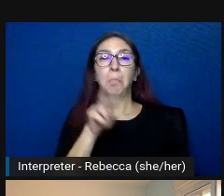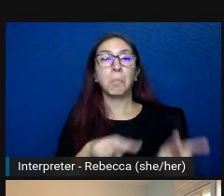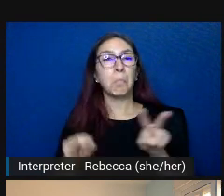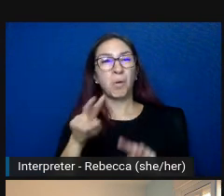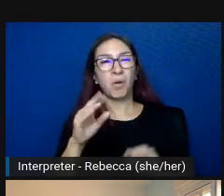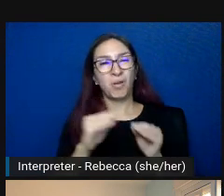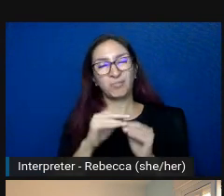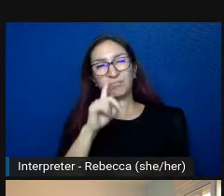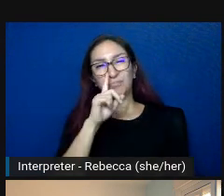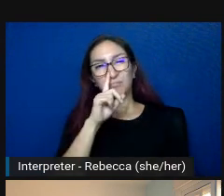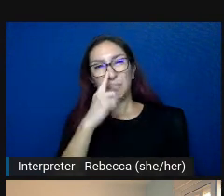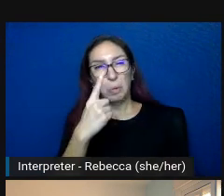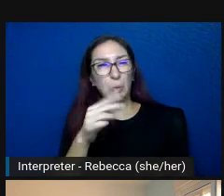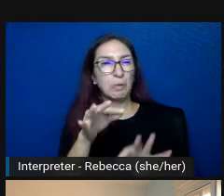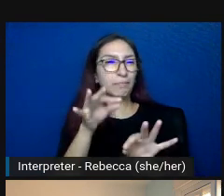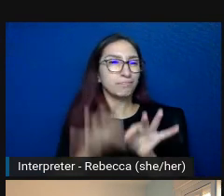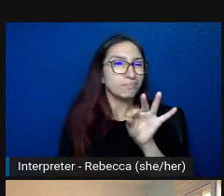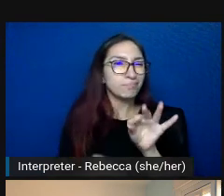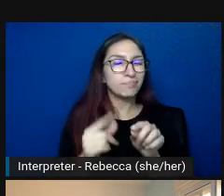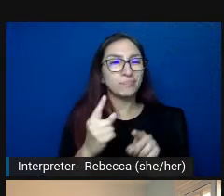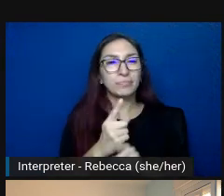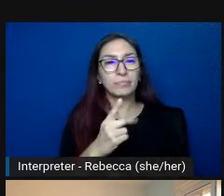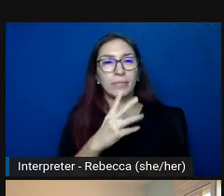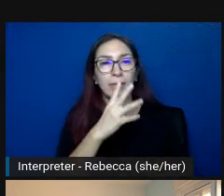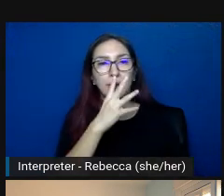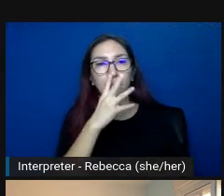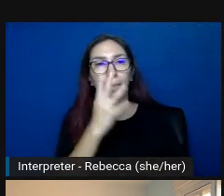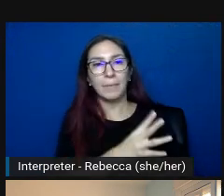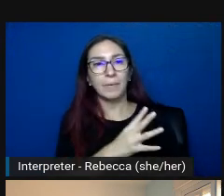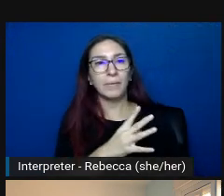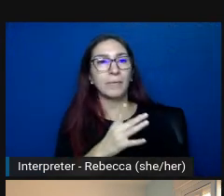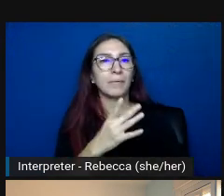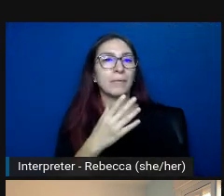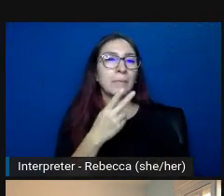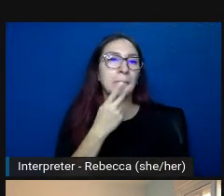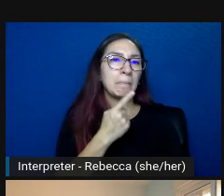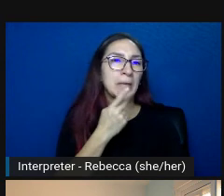They abandoned the pinky theme, the pink colors, the string colors,